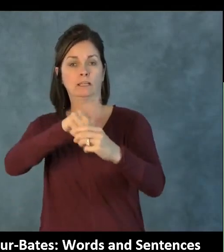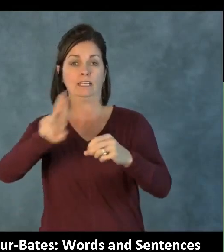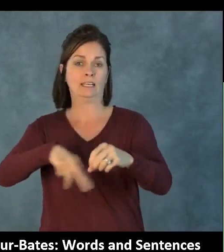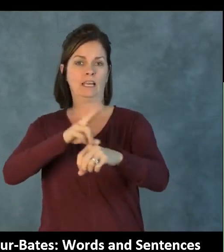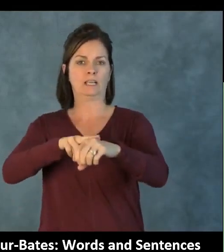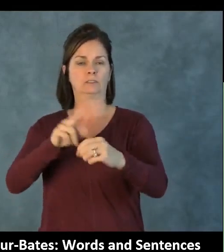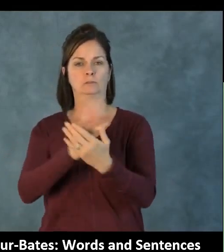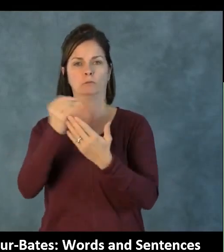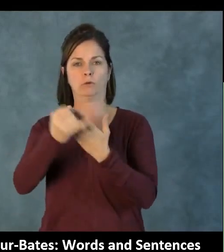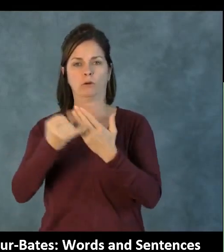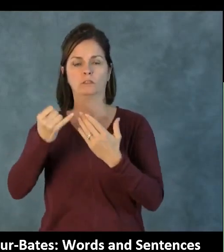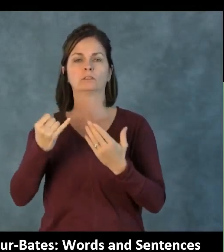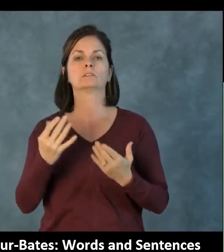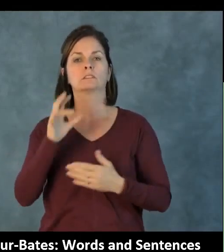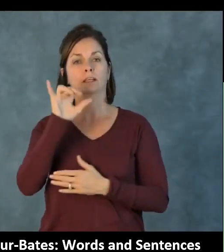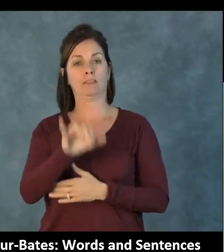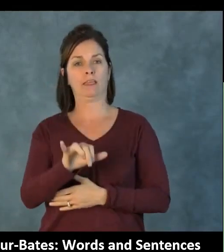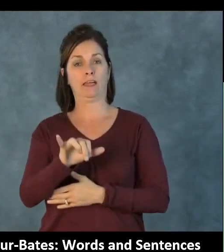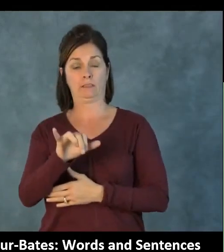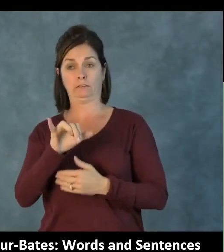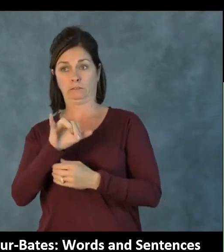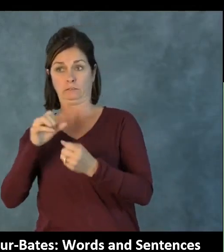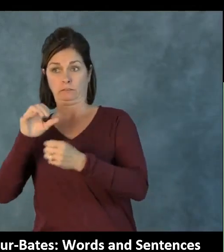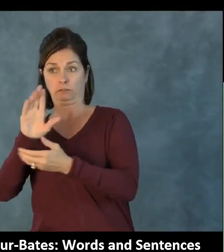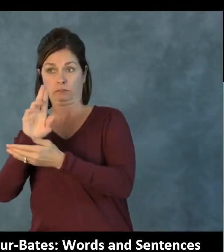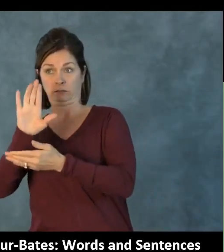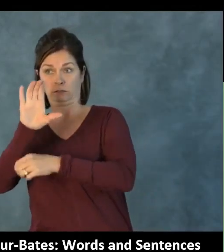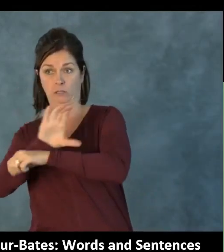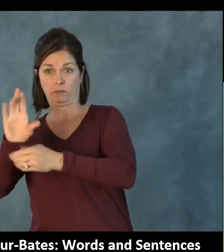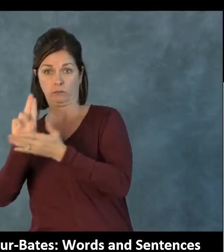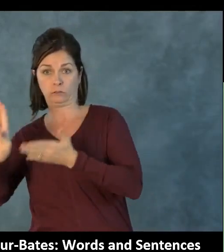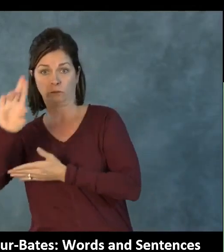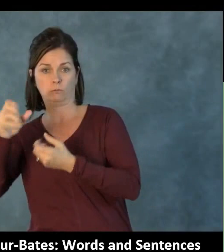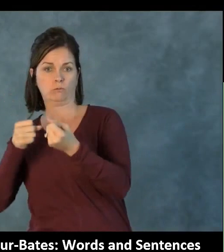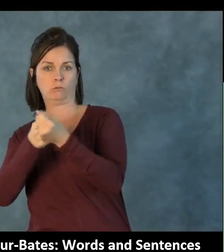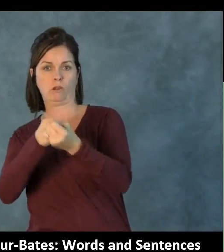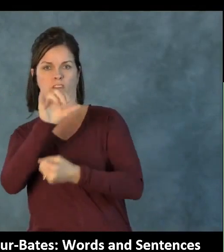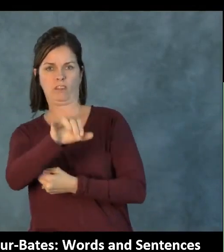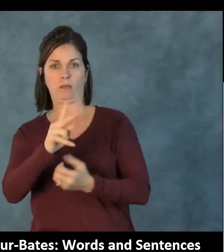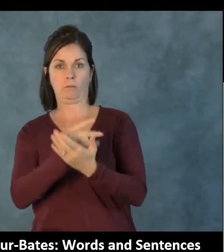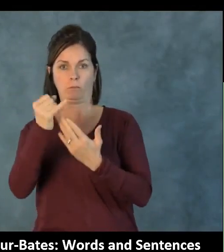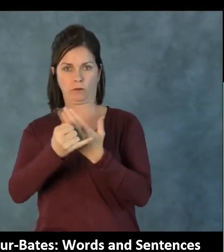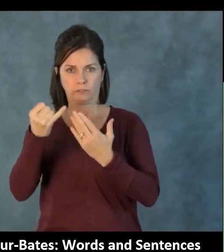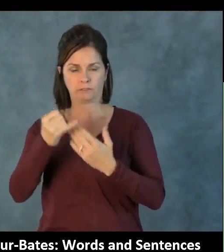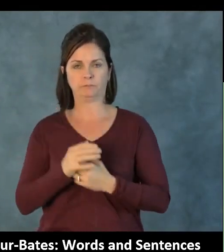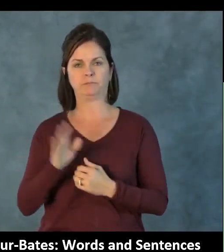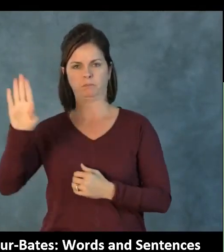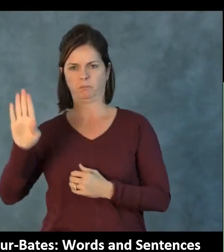by the University of Colorado at Boulder. The majority of our presentation today is going to talk